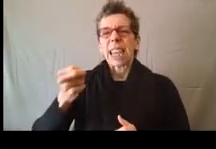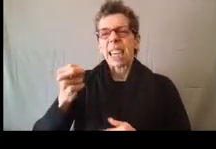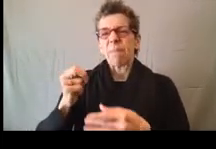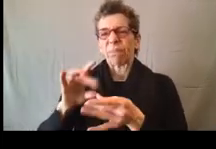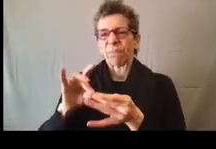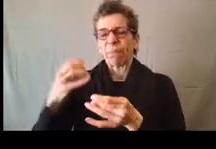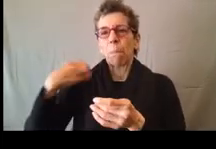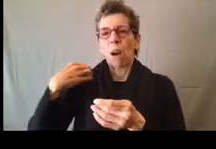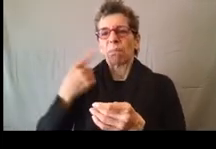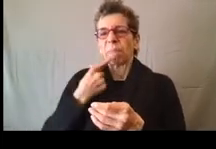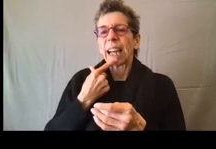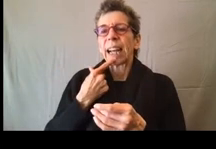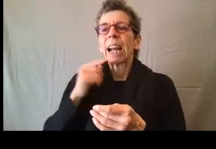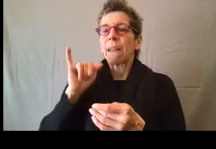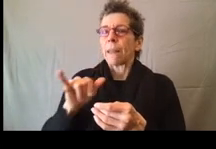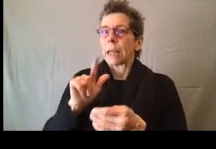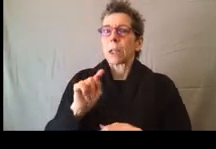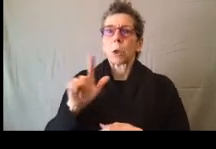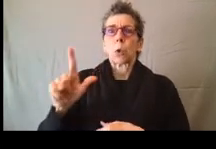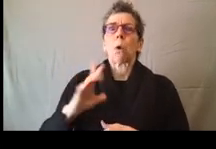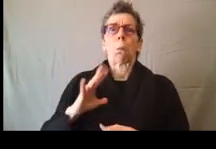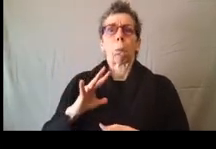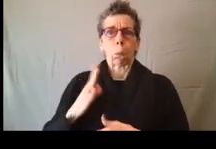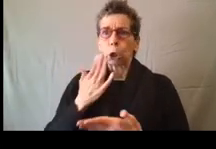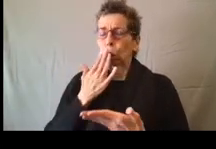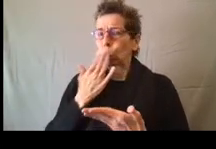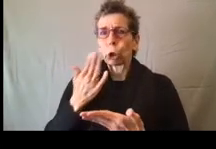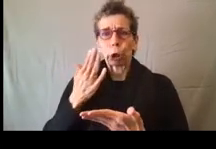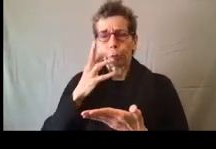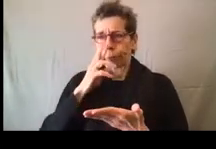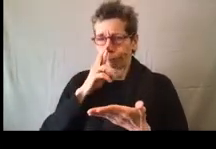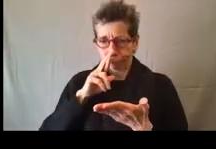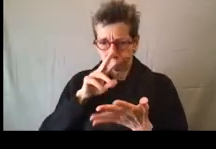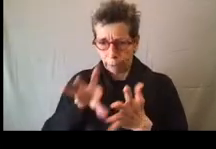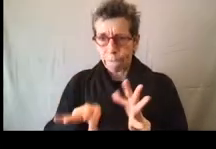tool that provides employee response to the questions that they search for and that it